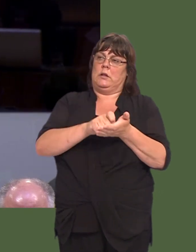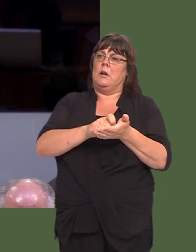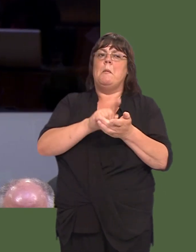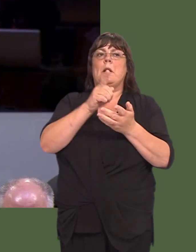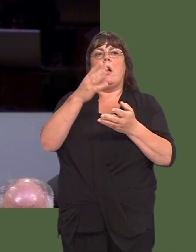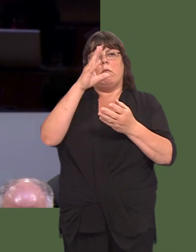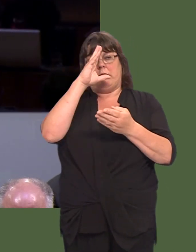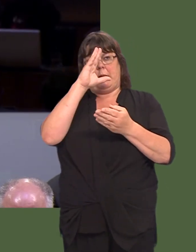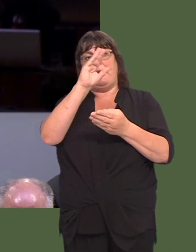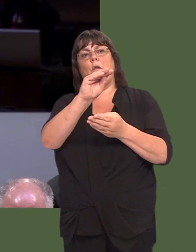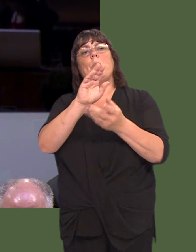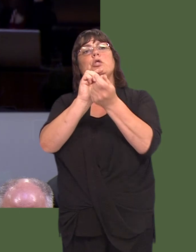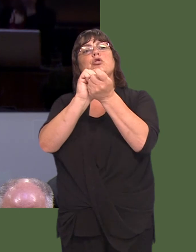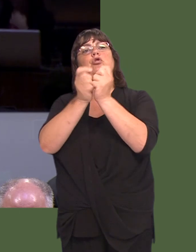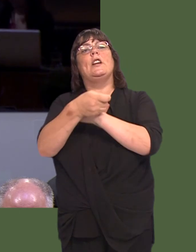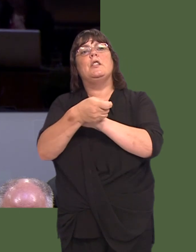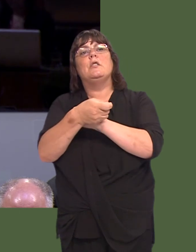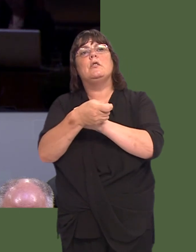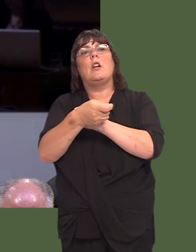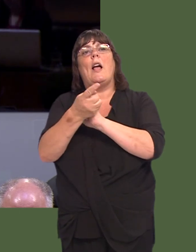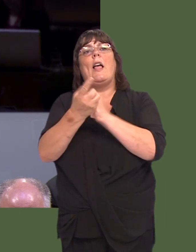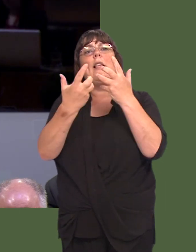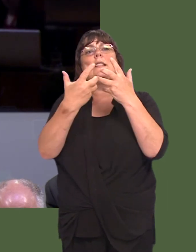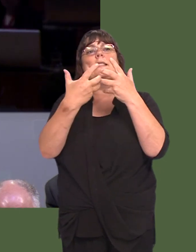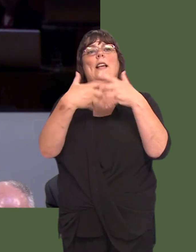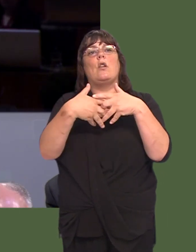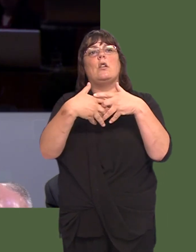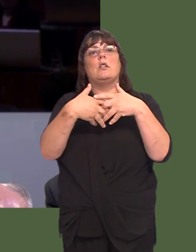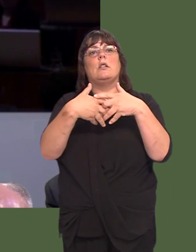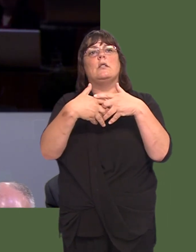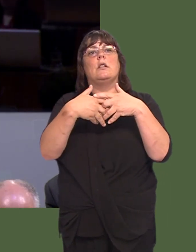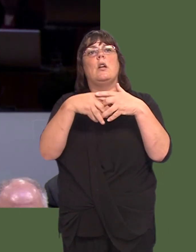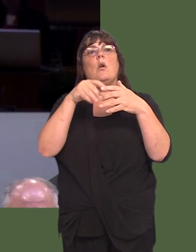been told that the situation has changed, and the technology to be used is fibre to